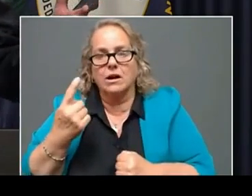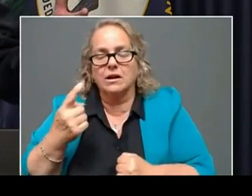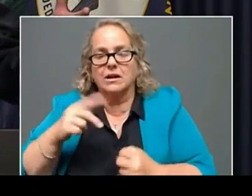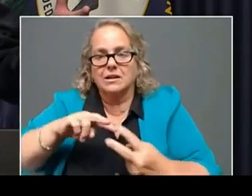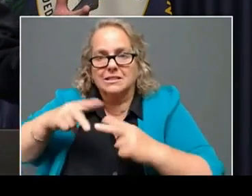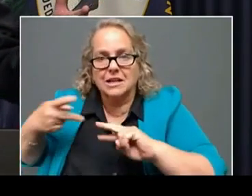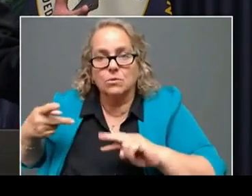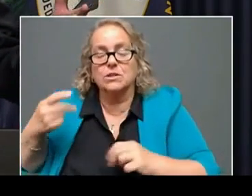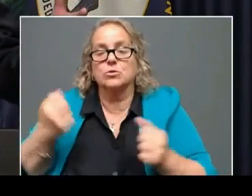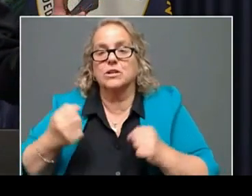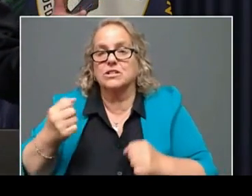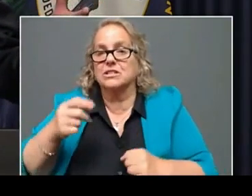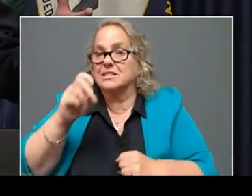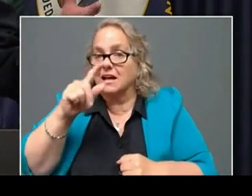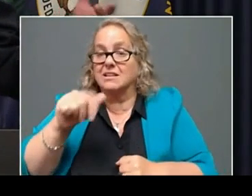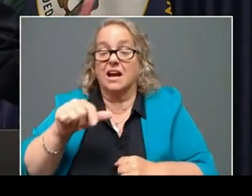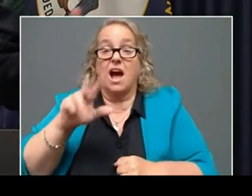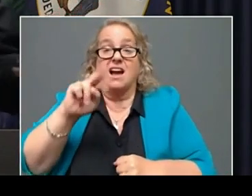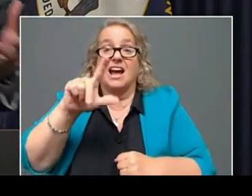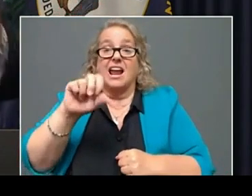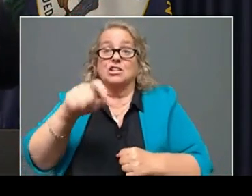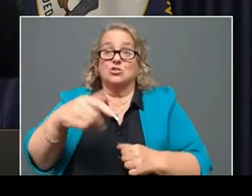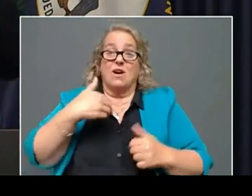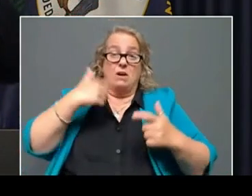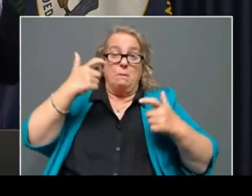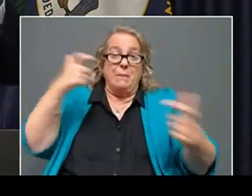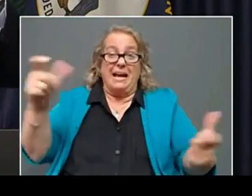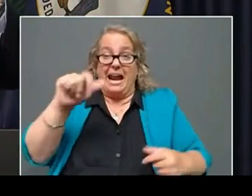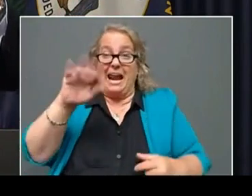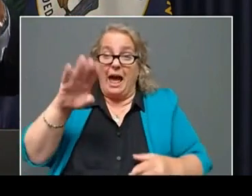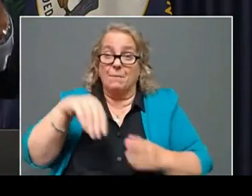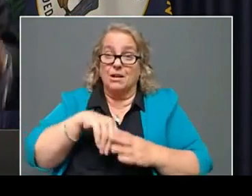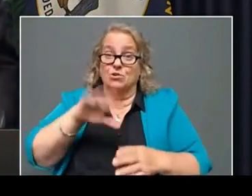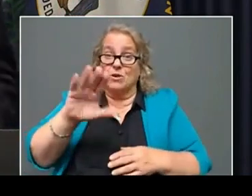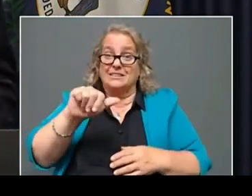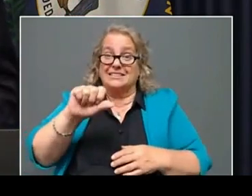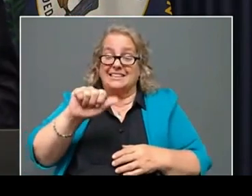existed in their state is provide all of our information to the C. D. C. And